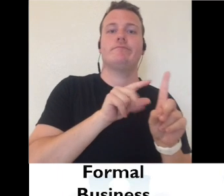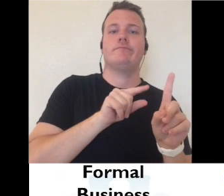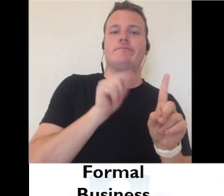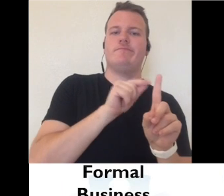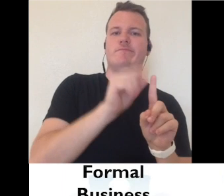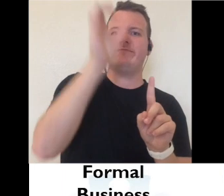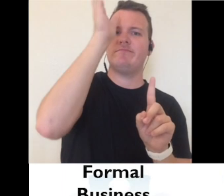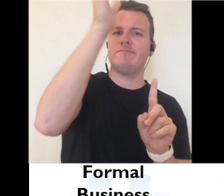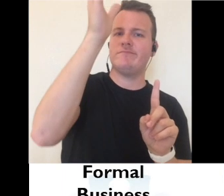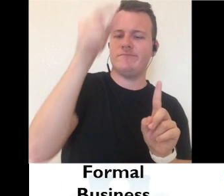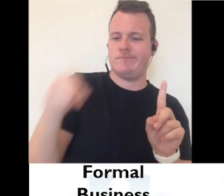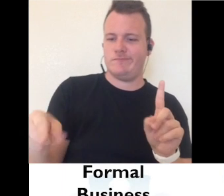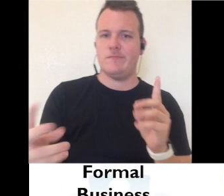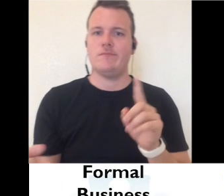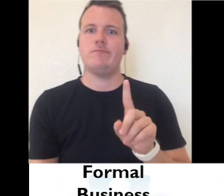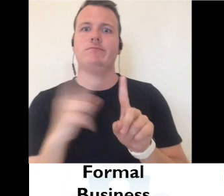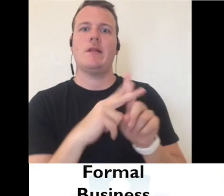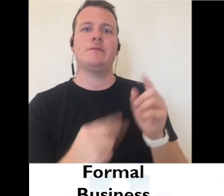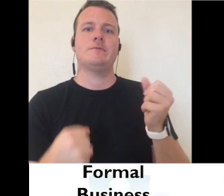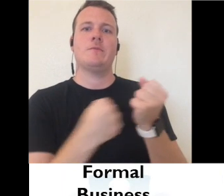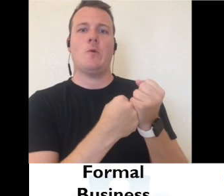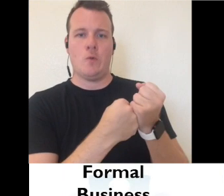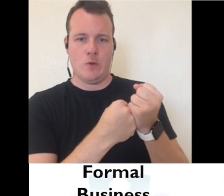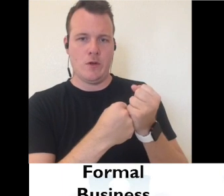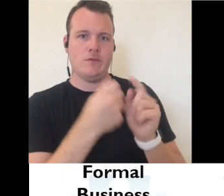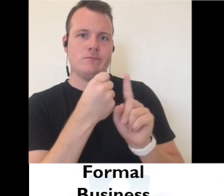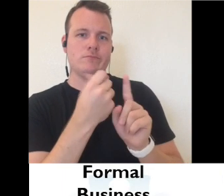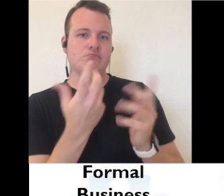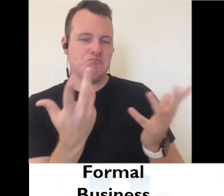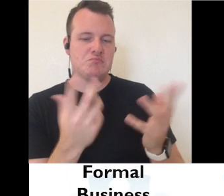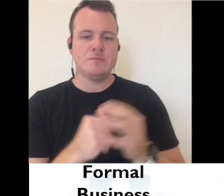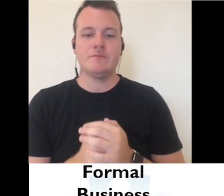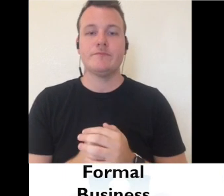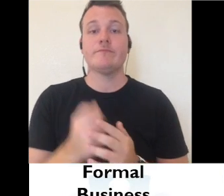straightforward. It's just there to list key sections of the plan and use